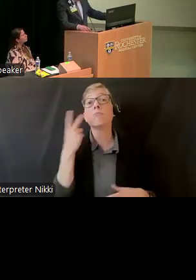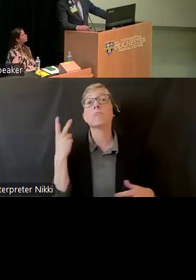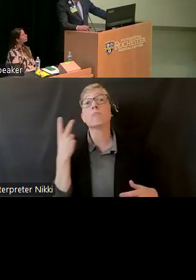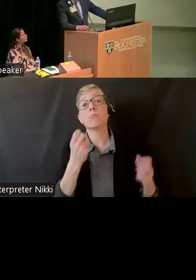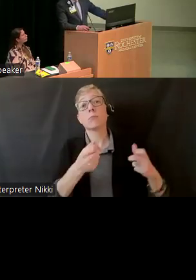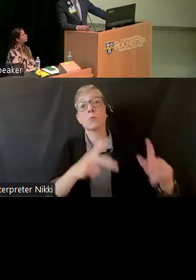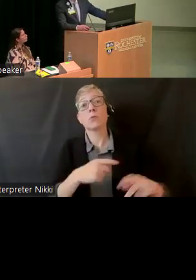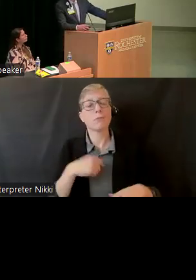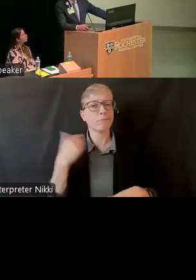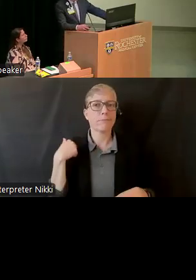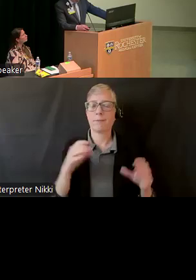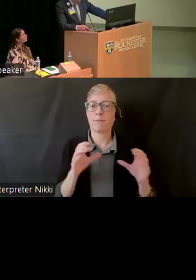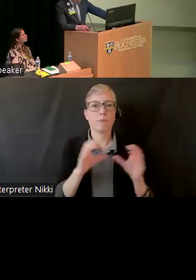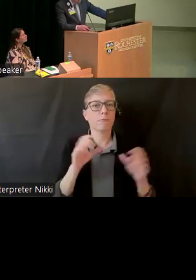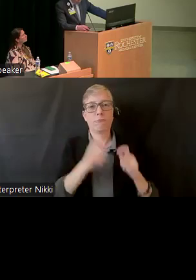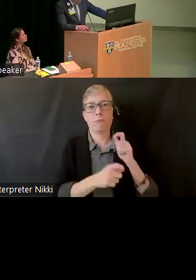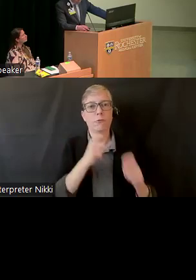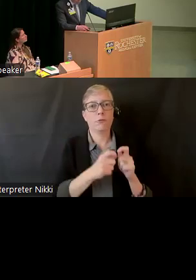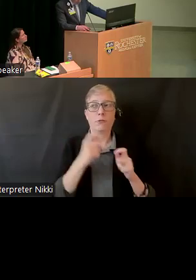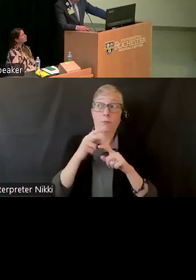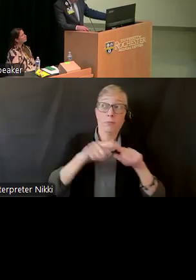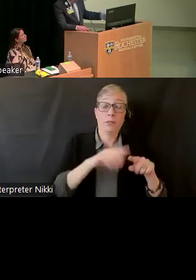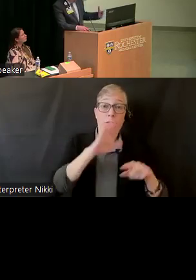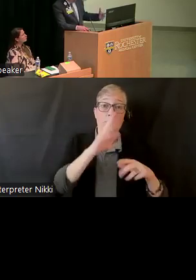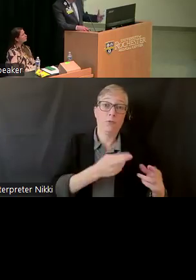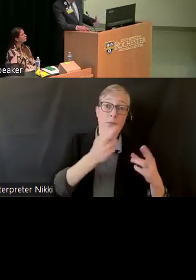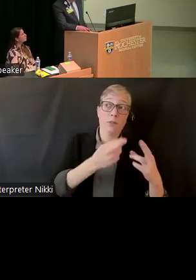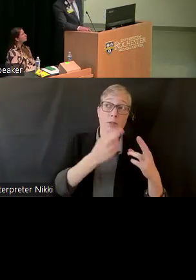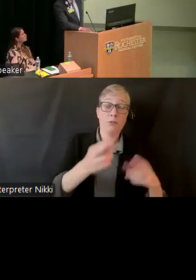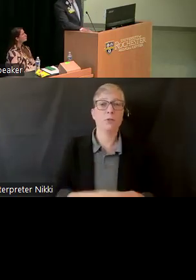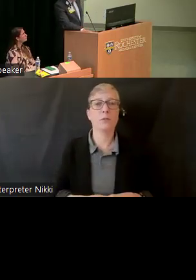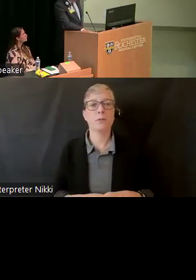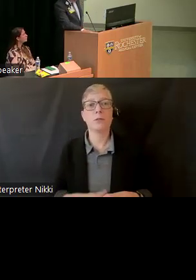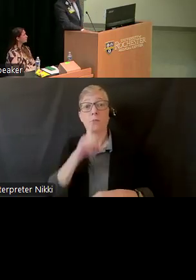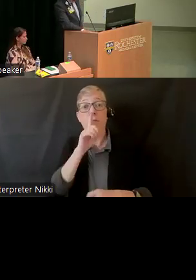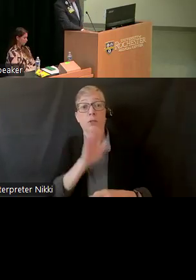changes per the foundation's recommendations so making sure credentiing questions ask about